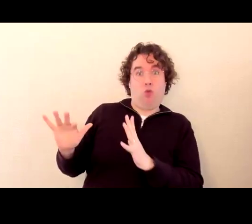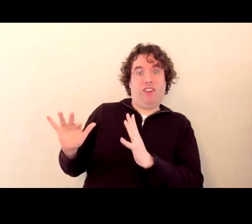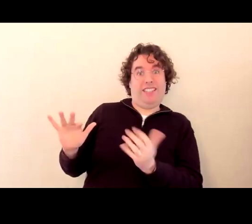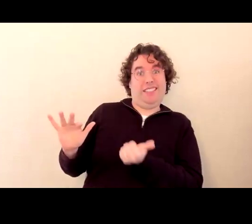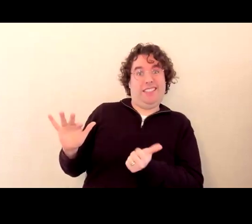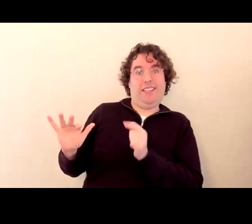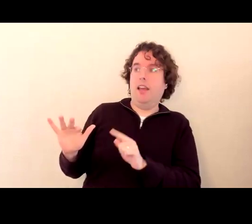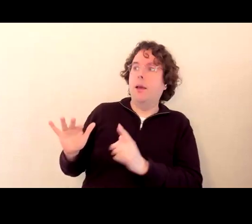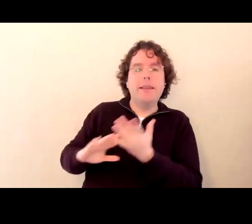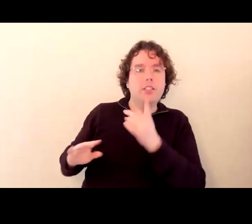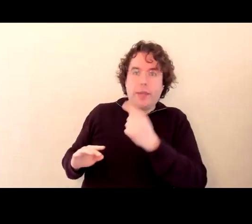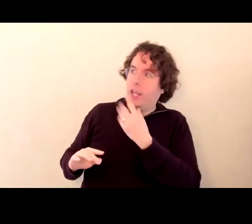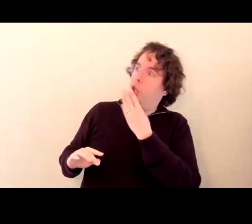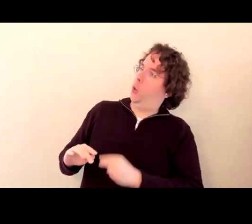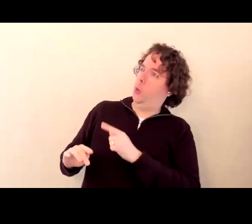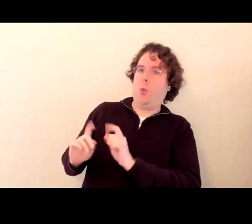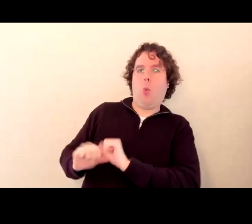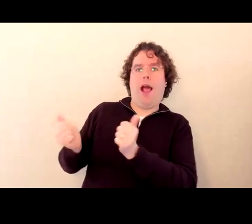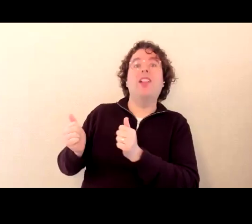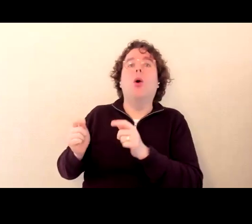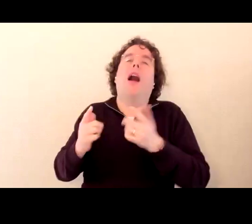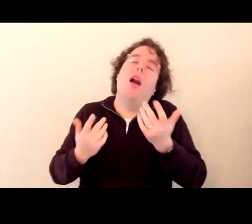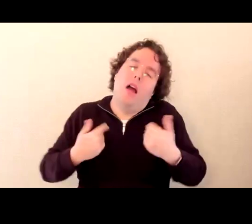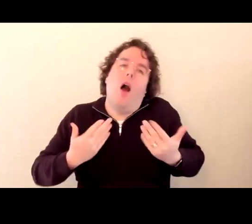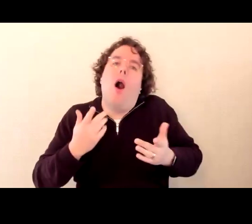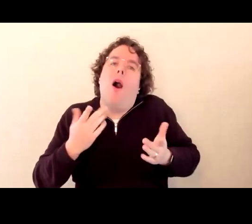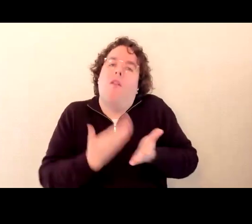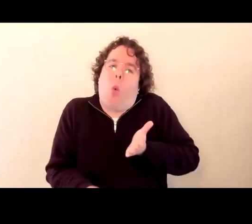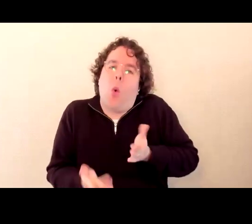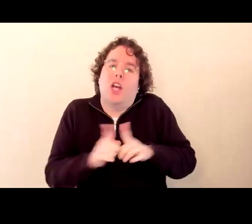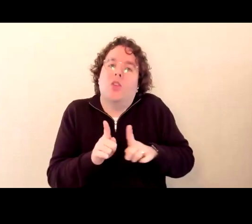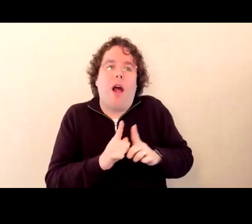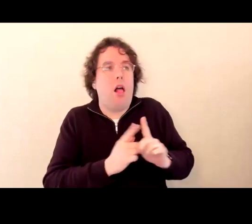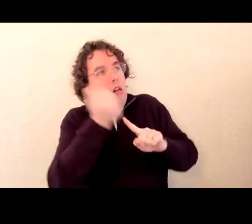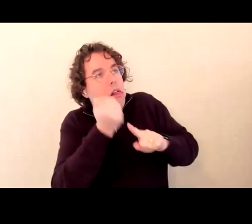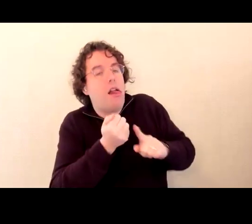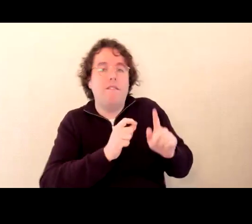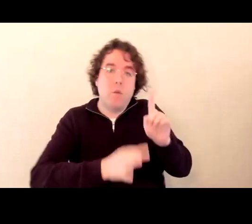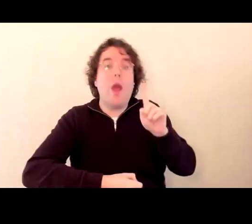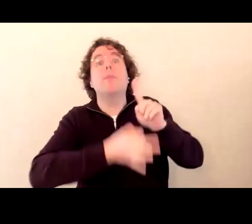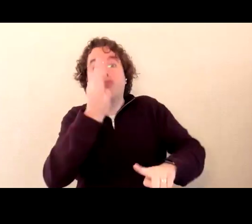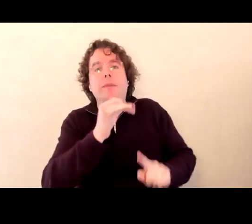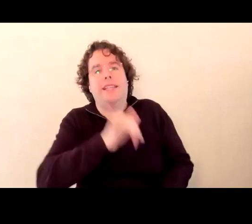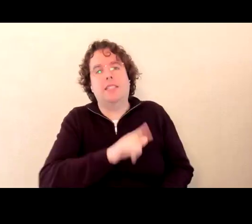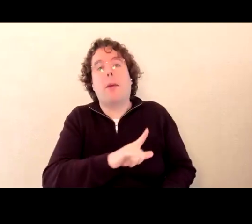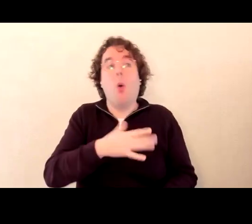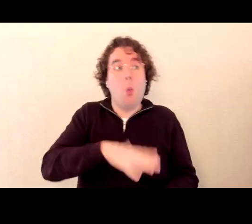to push for further change. But in today's session, we'll be focusing on kind of what already exists and how you as disabled students